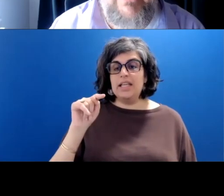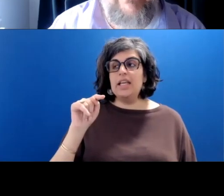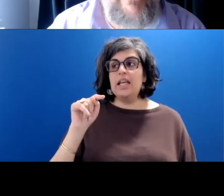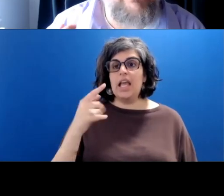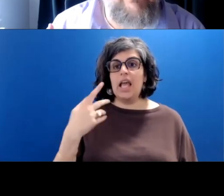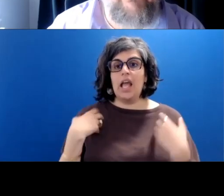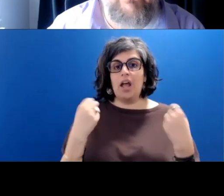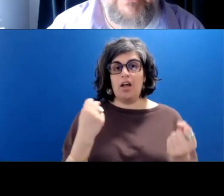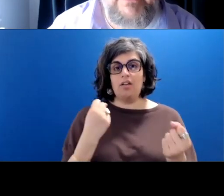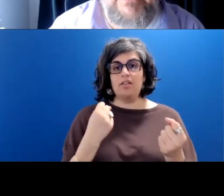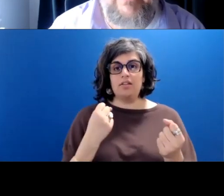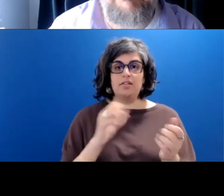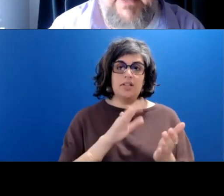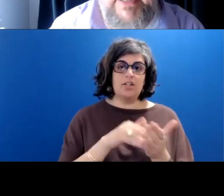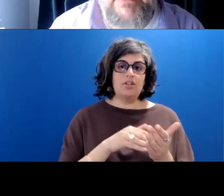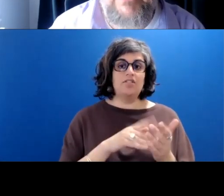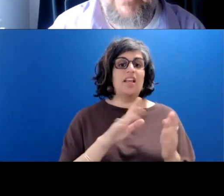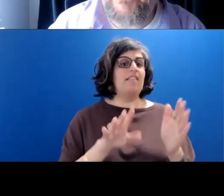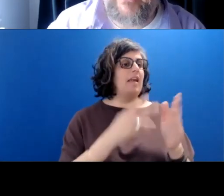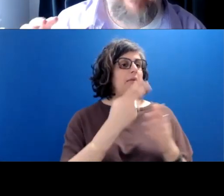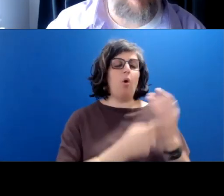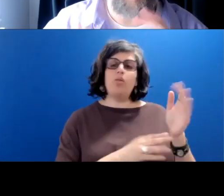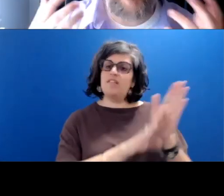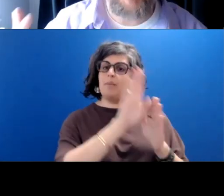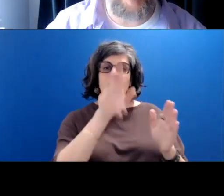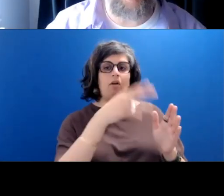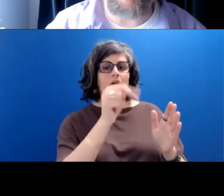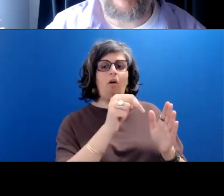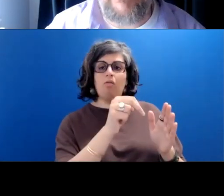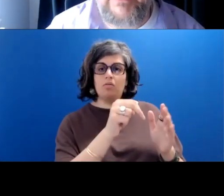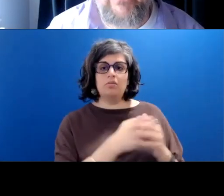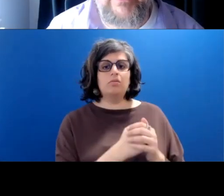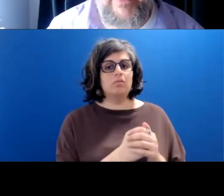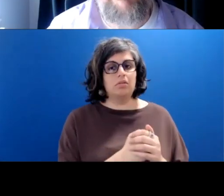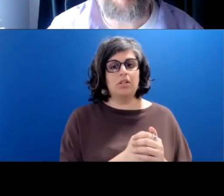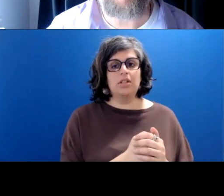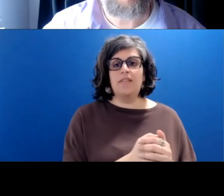that are informed consent-based. So they have their process of what that means for them